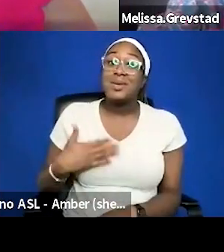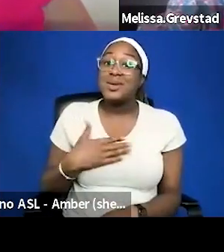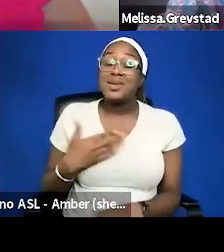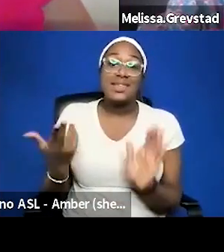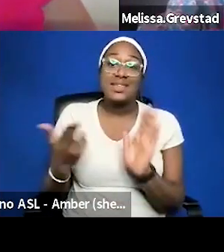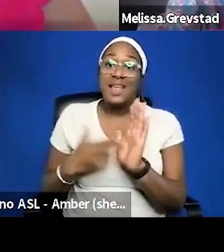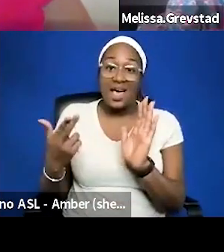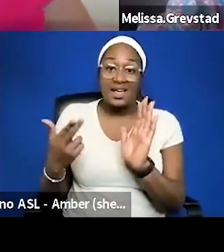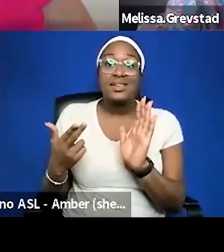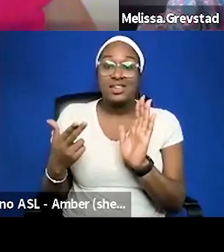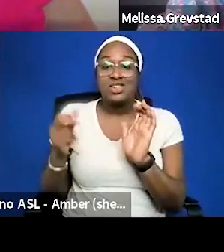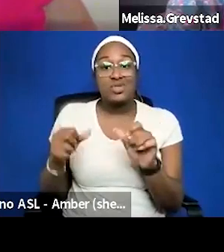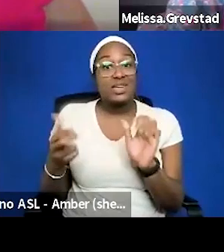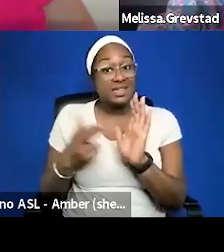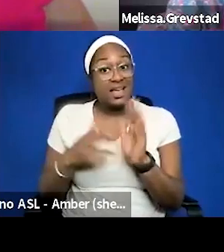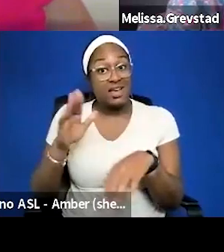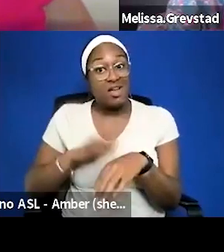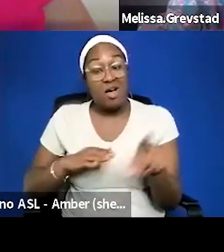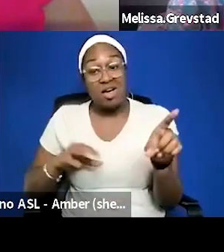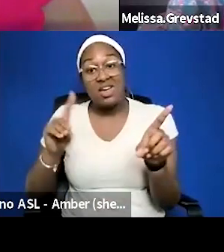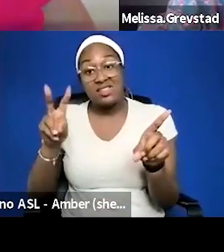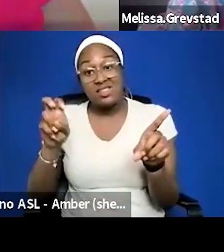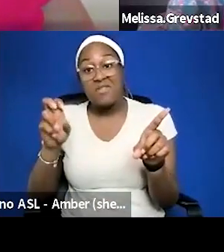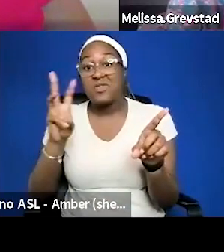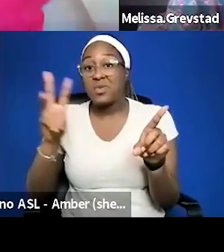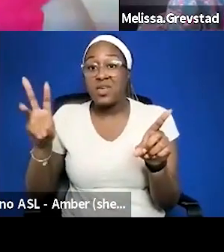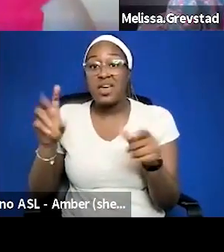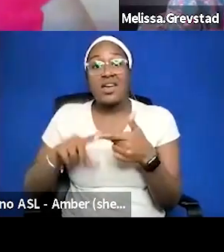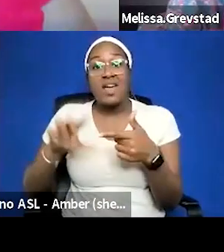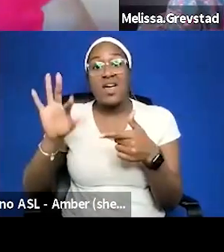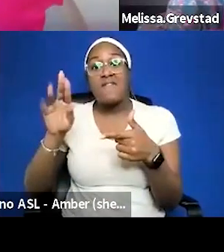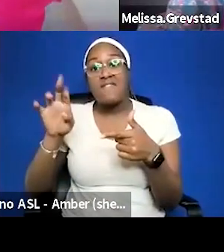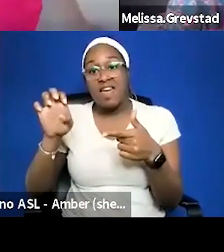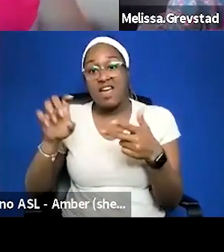You can find the petition on Dove's website. You can find it on FLAREs website, and of course you can find it on our web